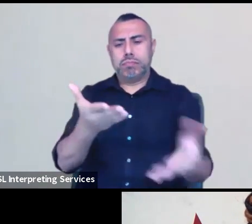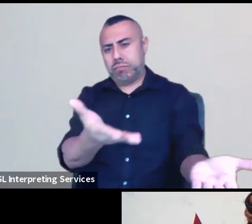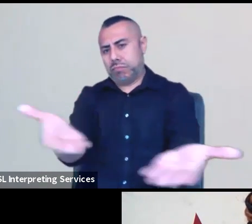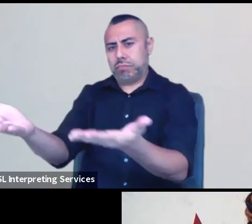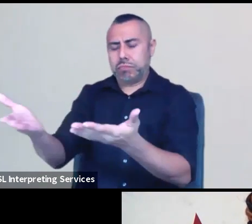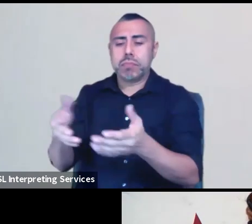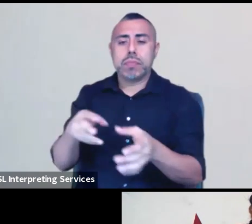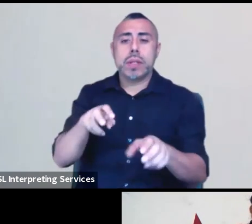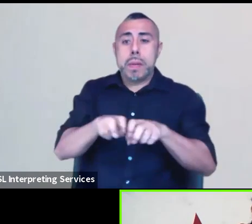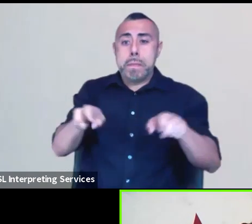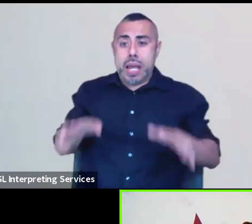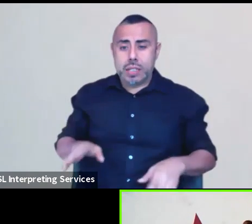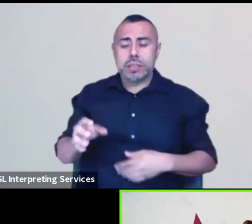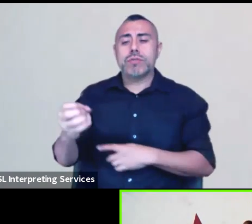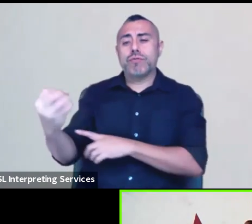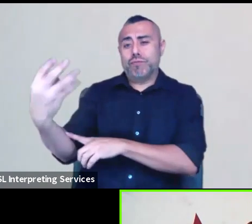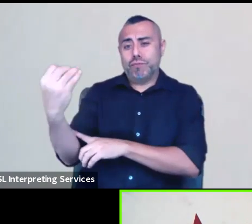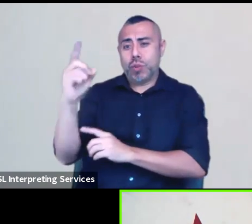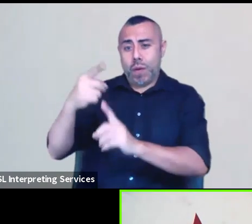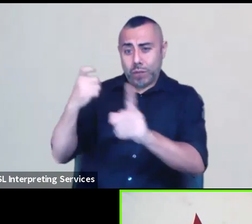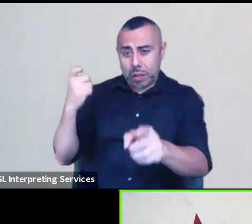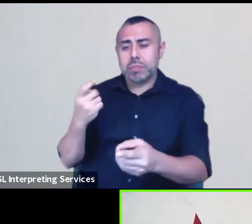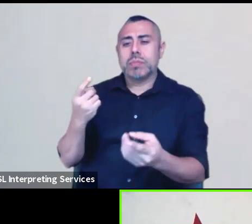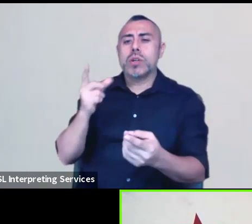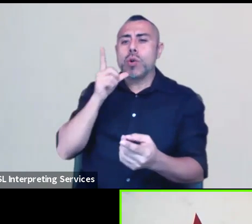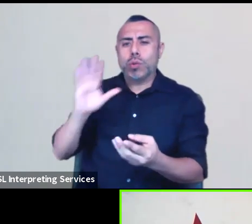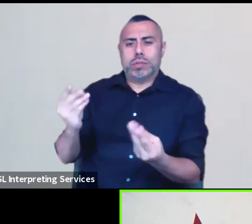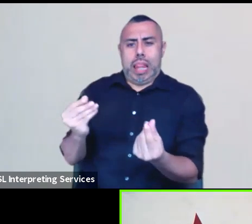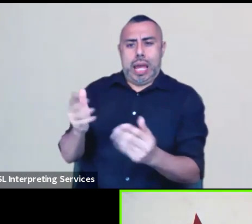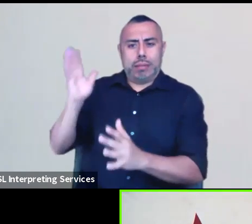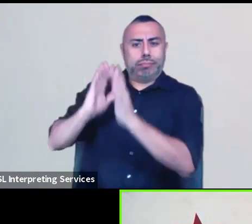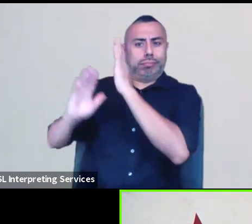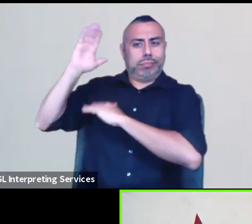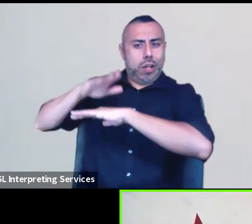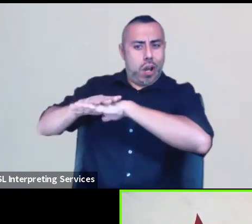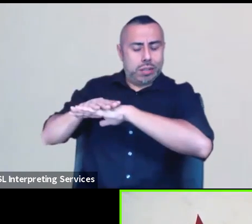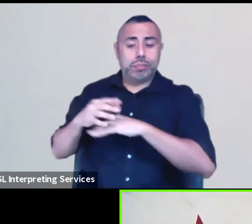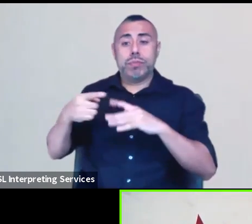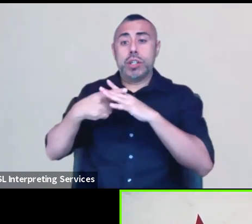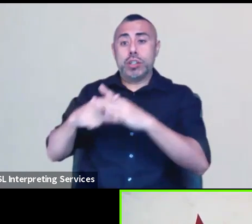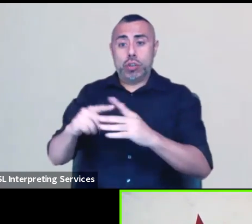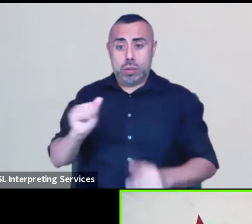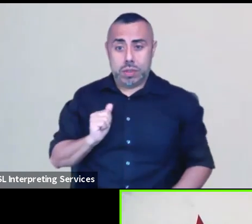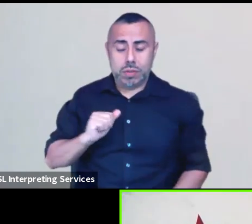and whose ancestral lands they're on. So starting with myself, Nicole Brewer,